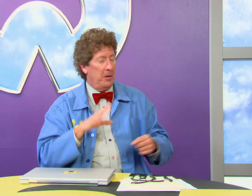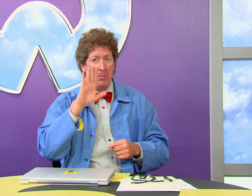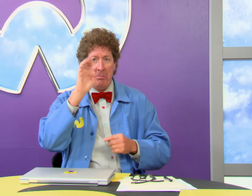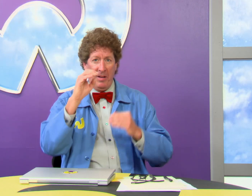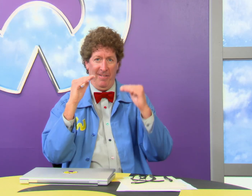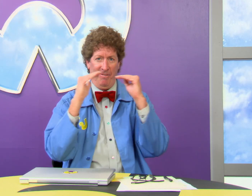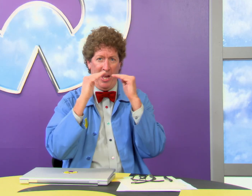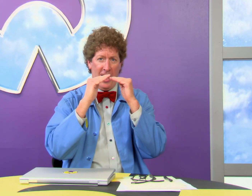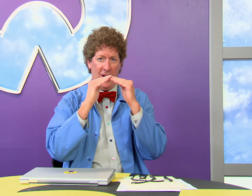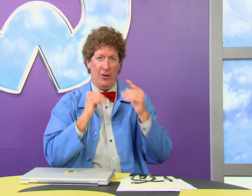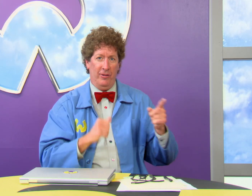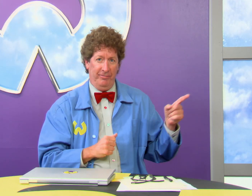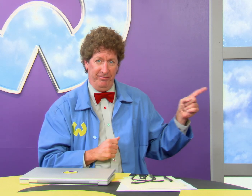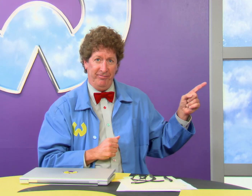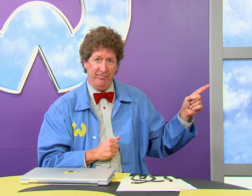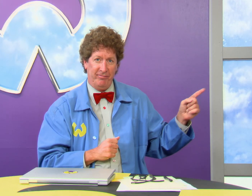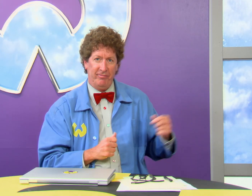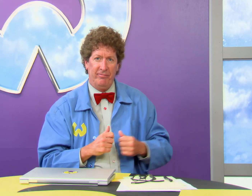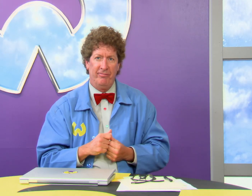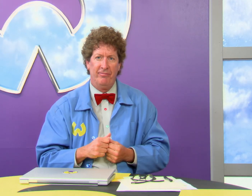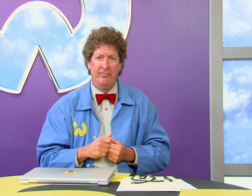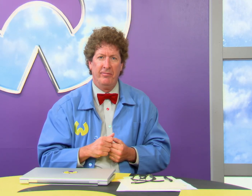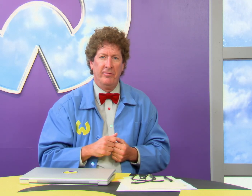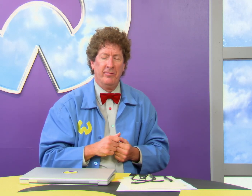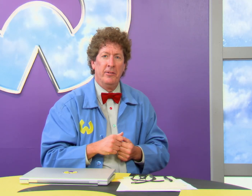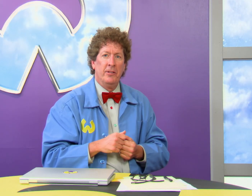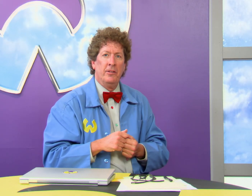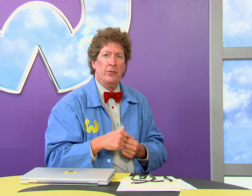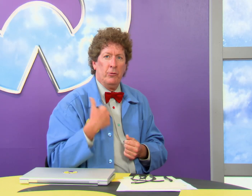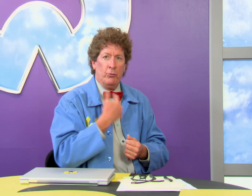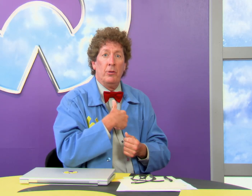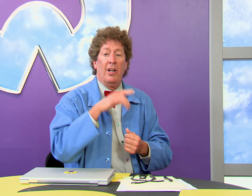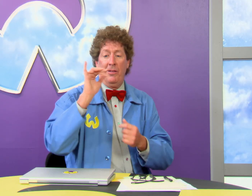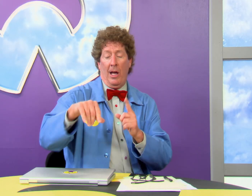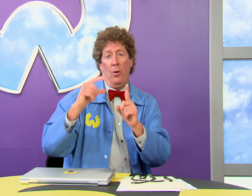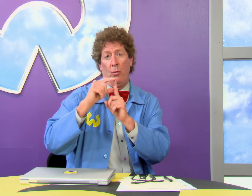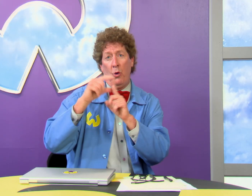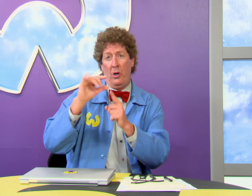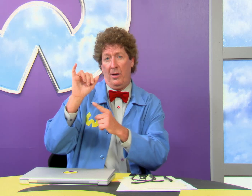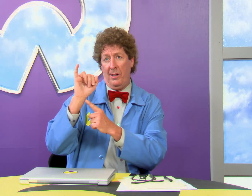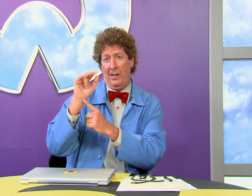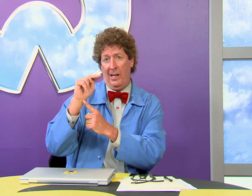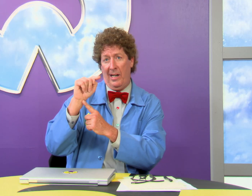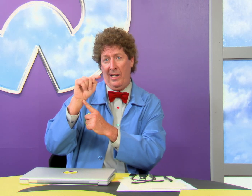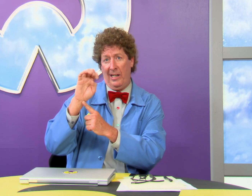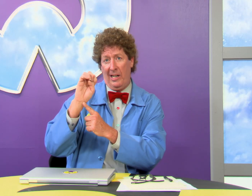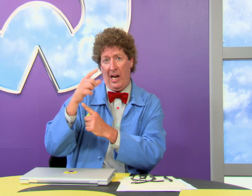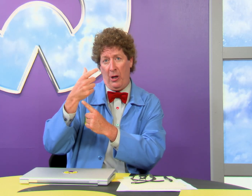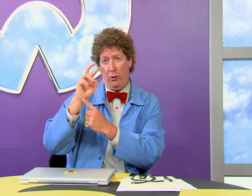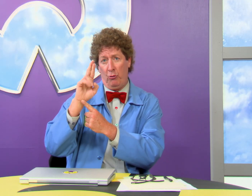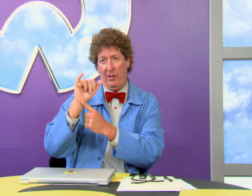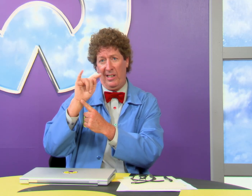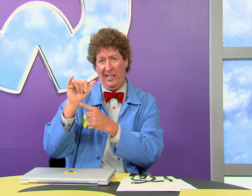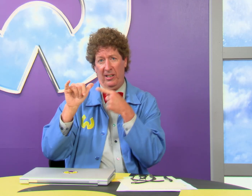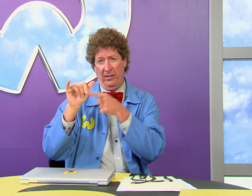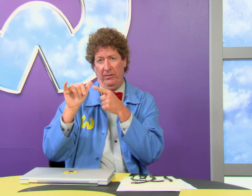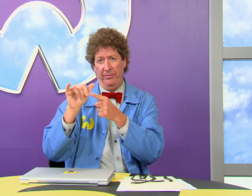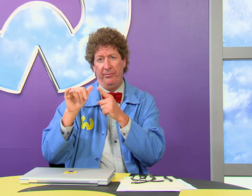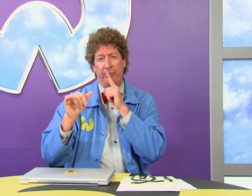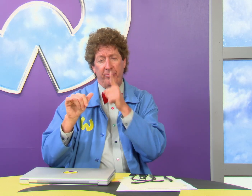IT SAYS, "BE FAIR ABOUT IT." YOU KNOW THE WORD INTEGRITY?